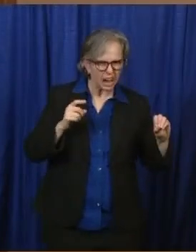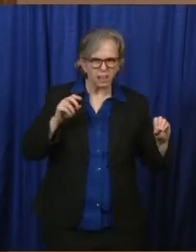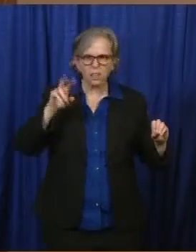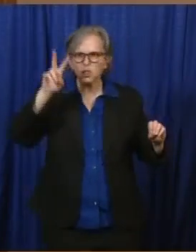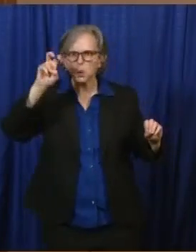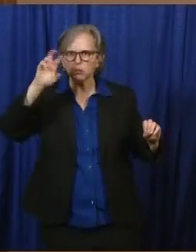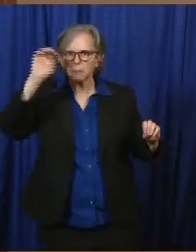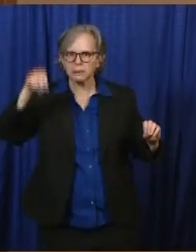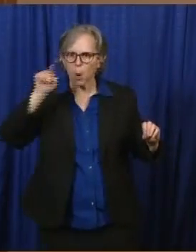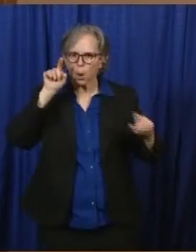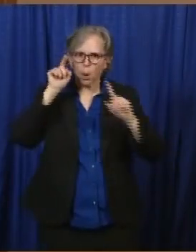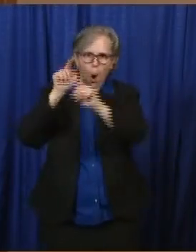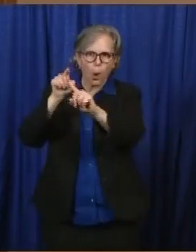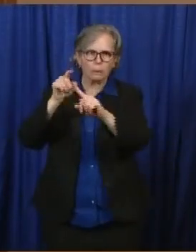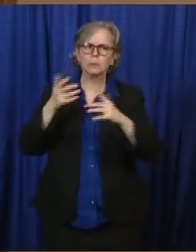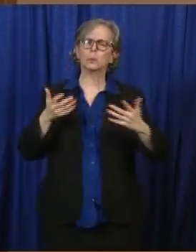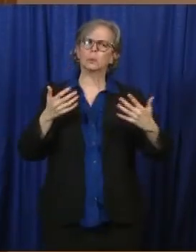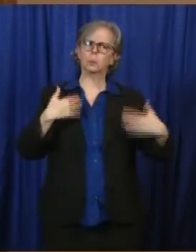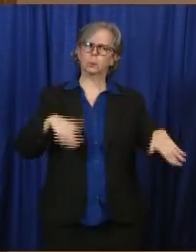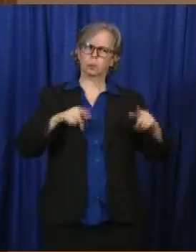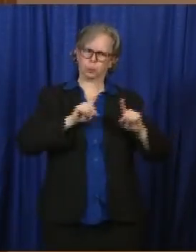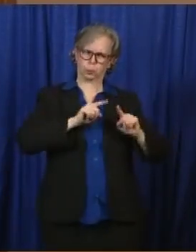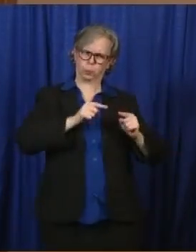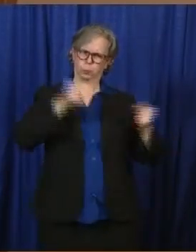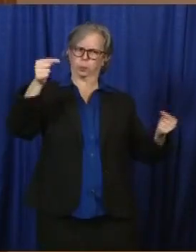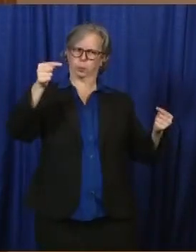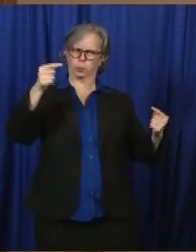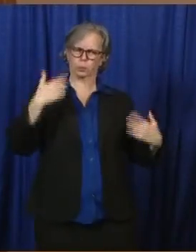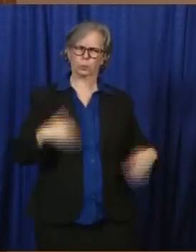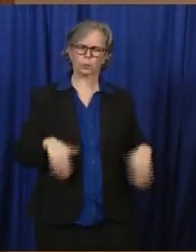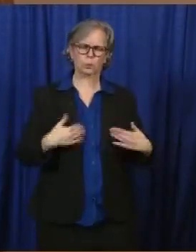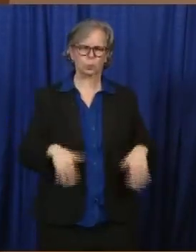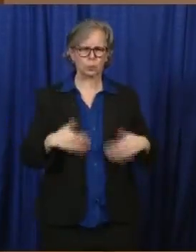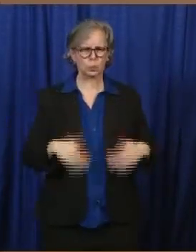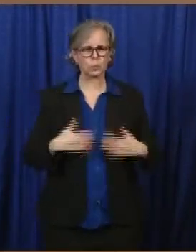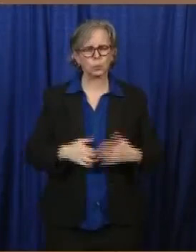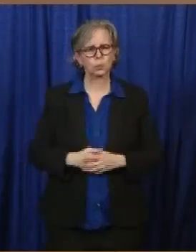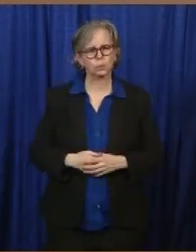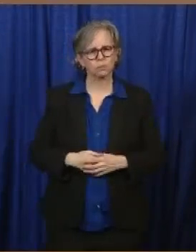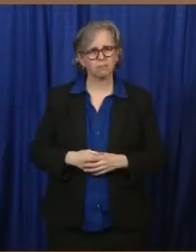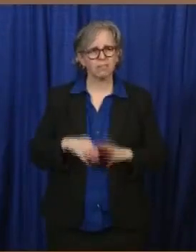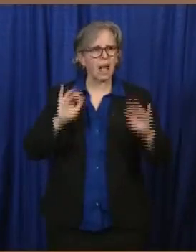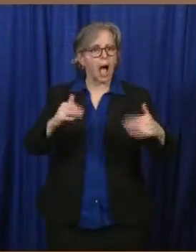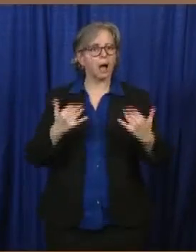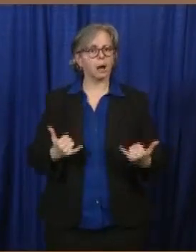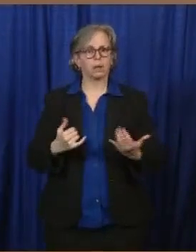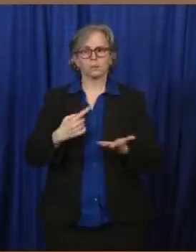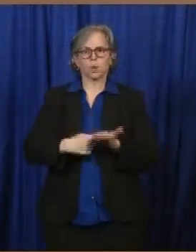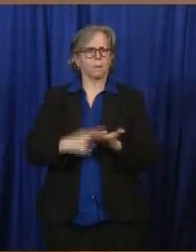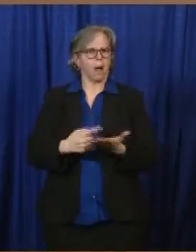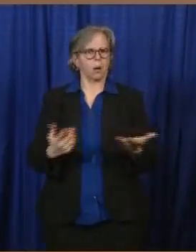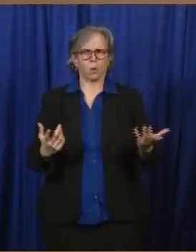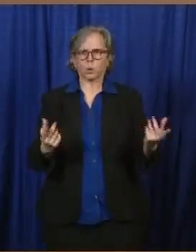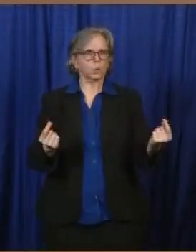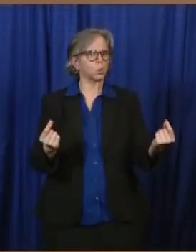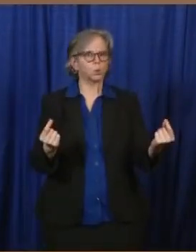AND USE WHAT WE NEED TO FREE UP UP TO 100% AND THEN GO UP TO 200% DESIRABLE. NEXT SLIDE? I WOULD LIKE TO